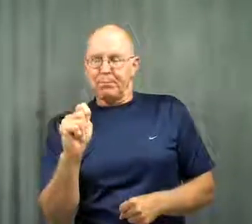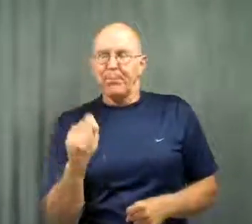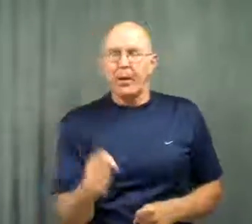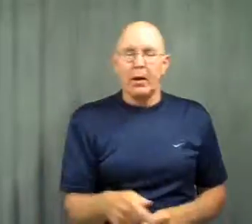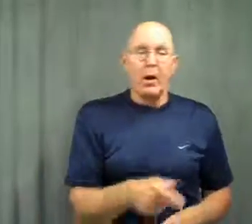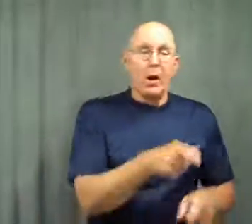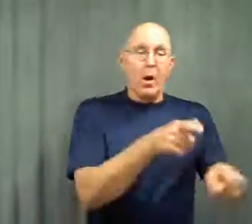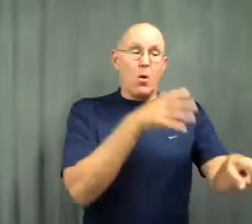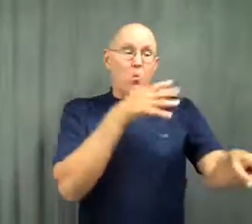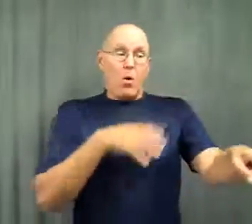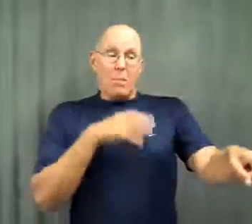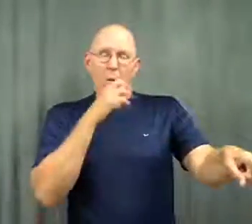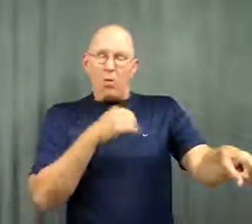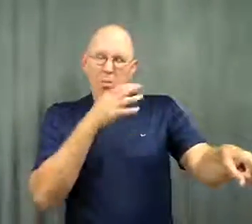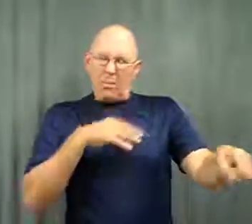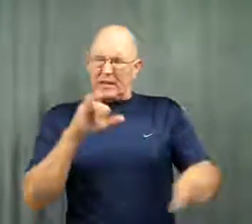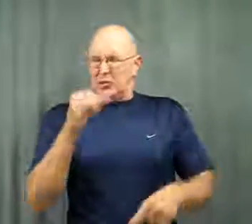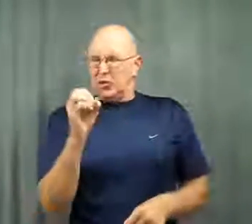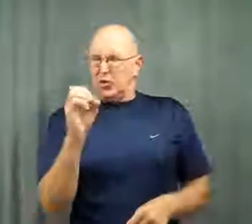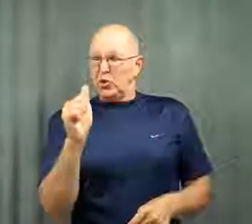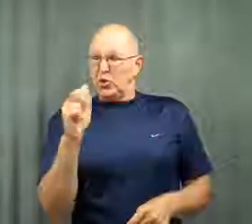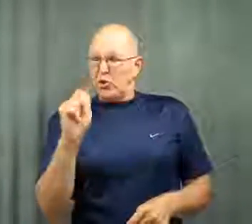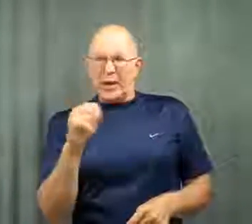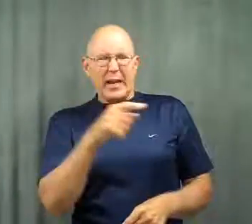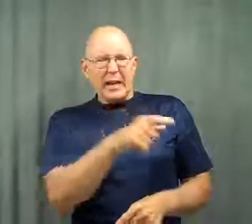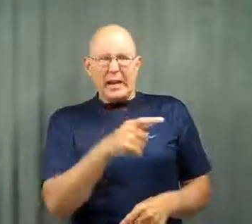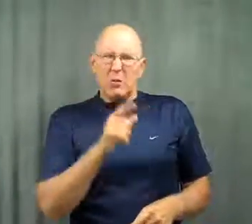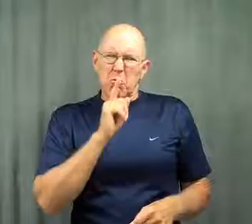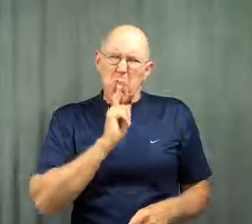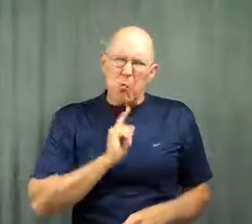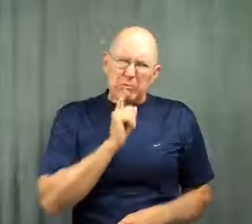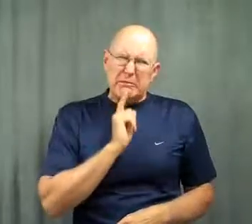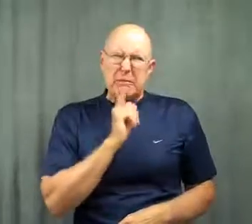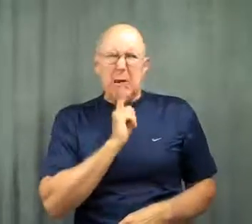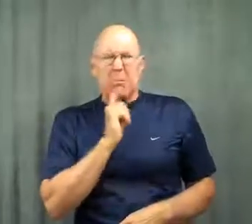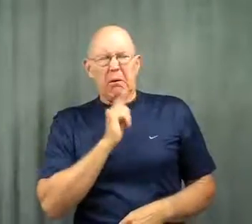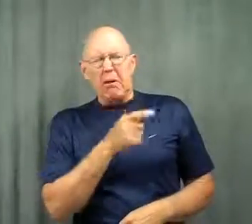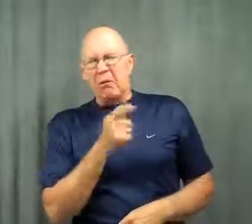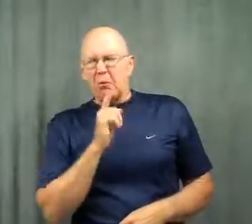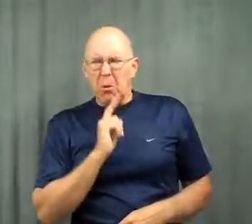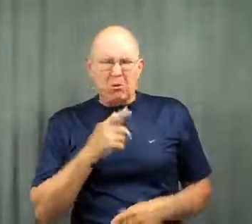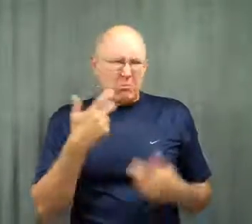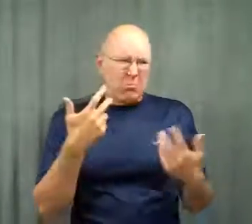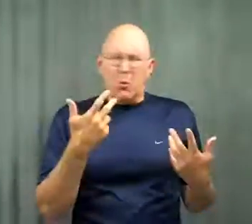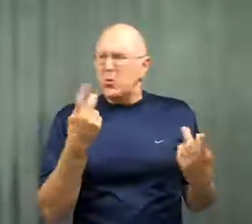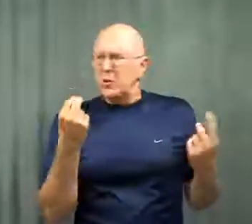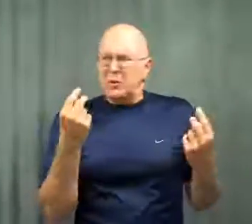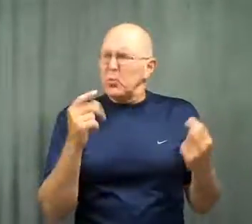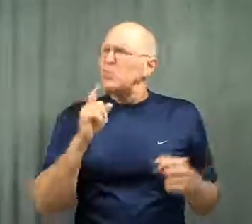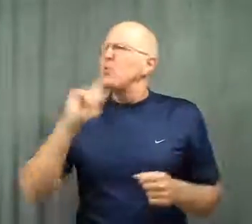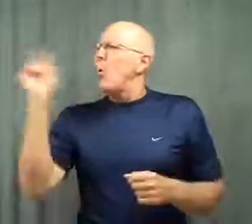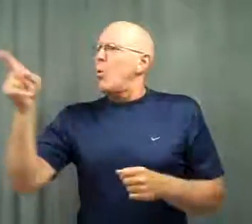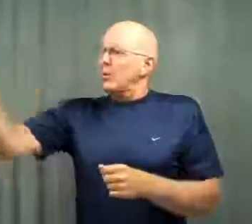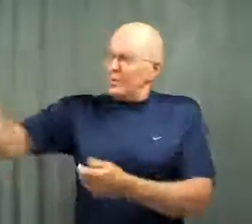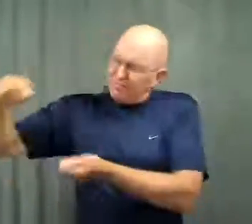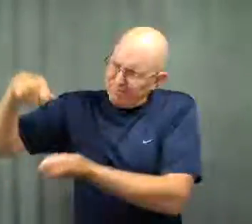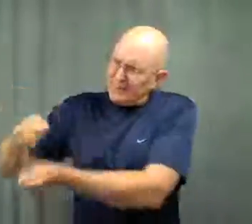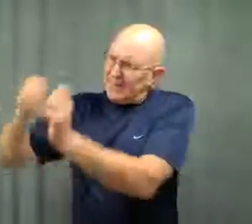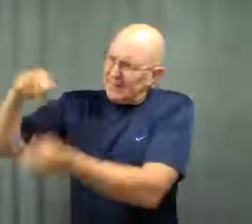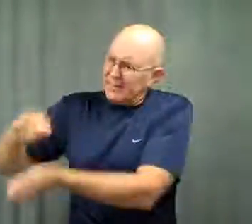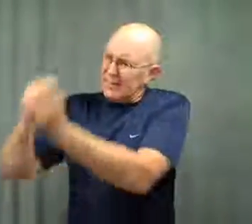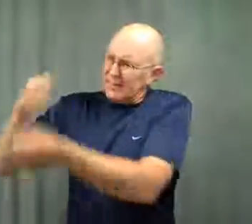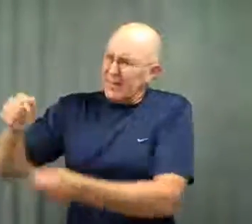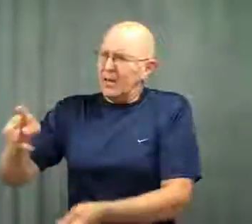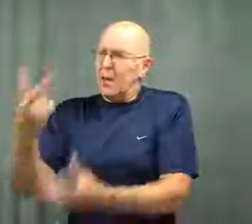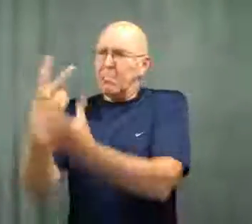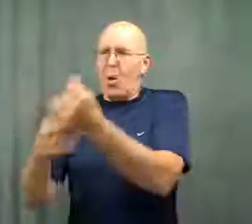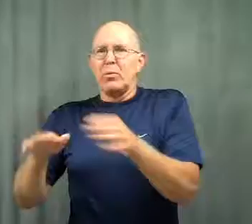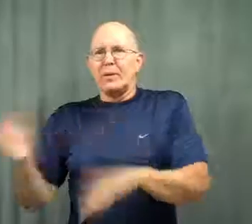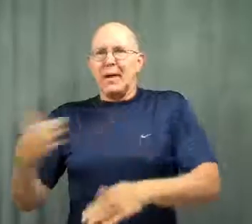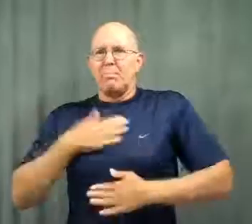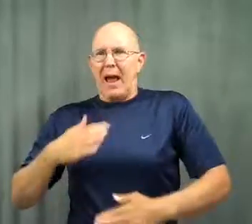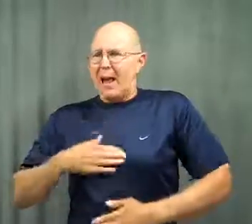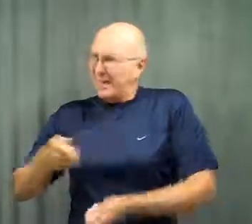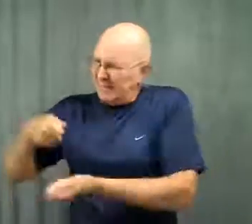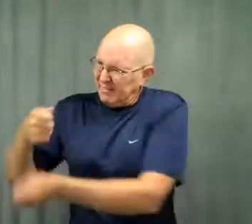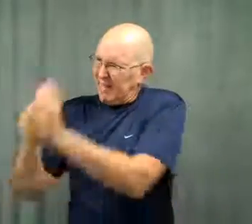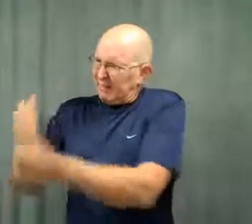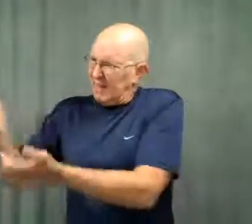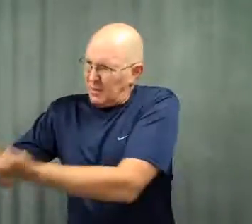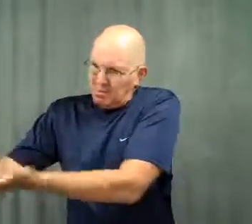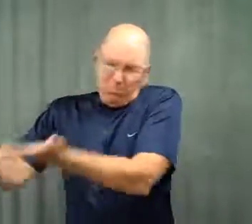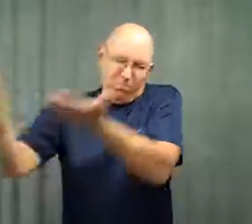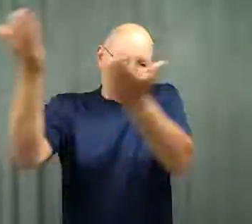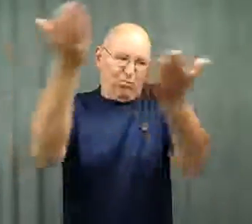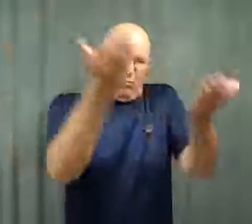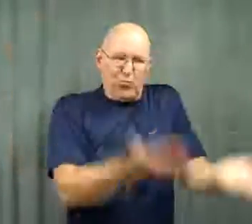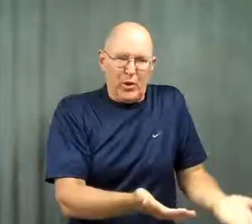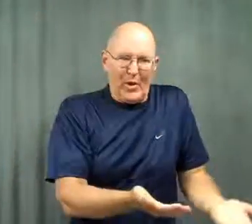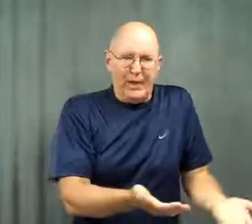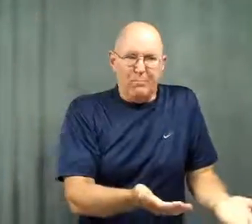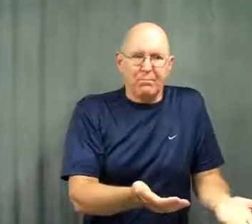The old woman, Jean, was lonesome, so she had both of them dug up and brought to her.